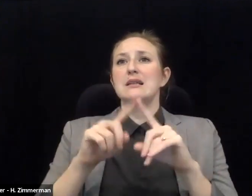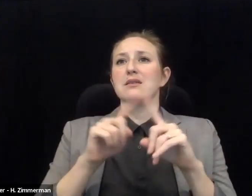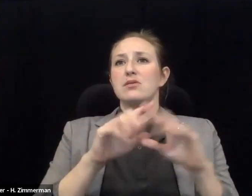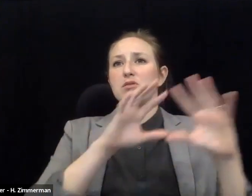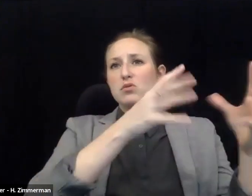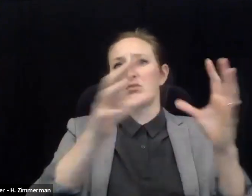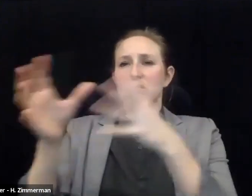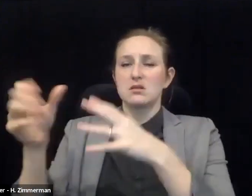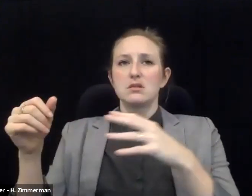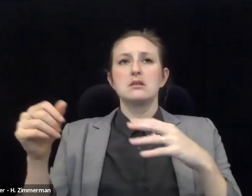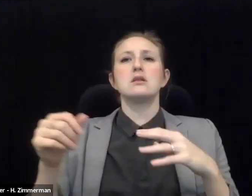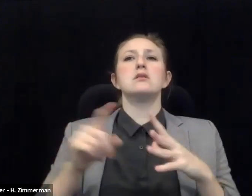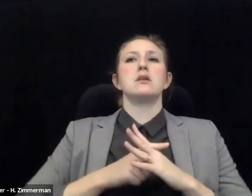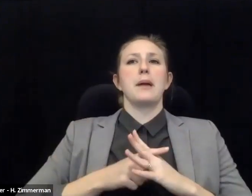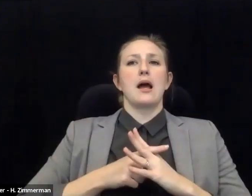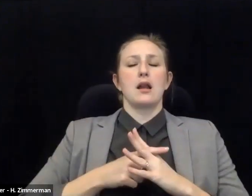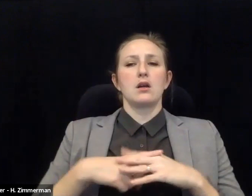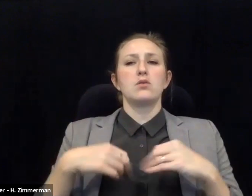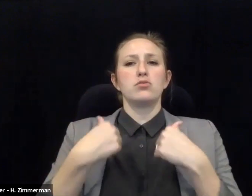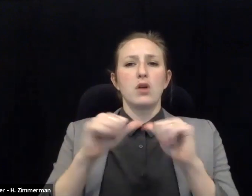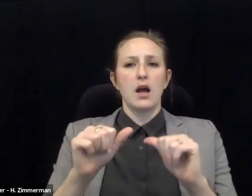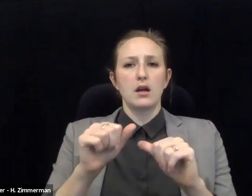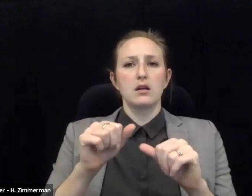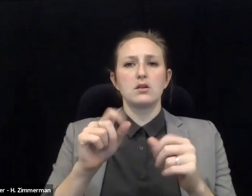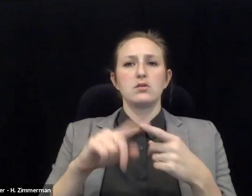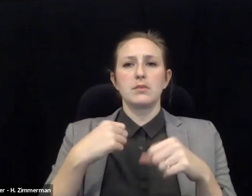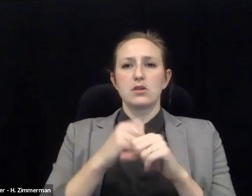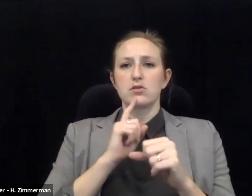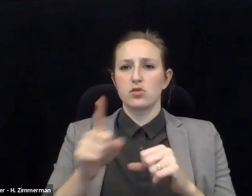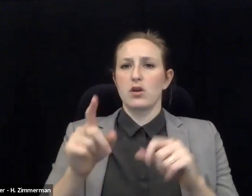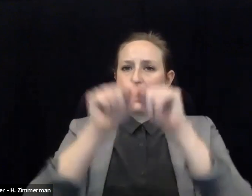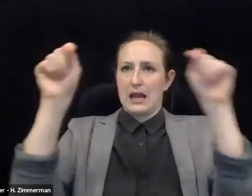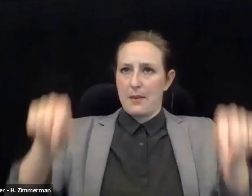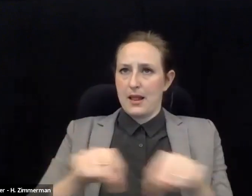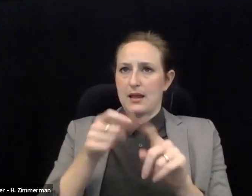some steps at the beginning to try and create accessible templates, teach them you know